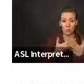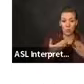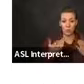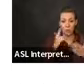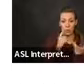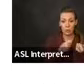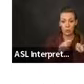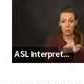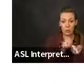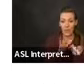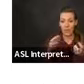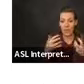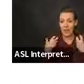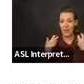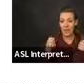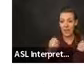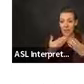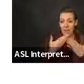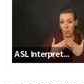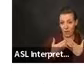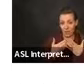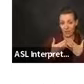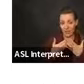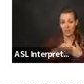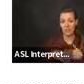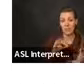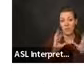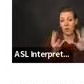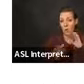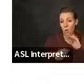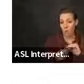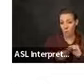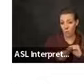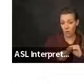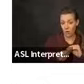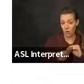health and wellbeing in both the overall county and in the lowest quartile of the